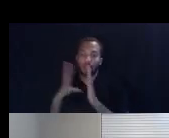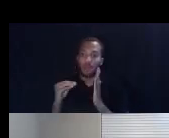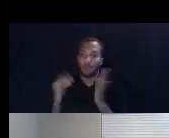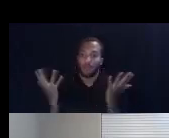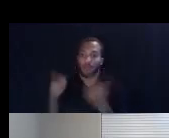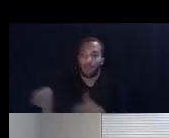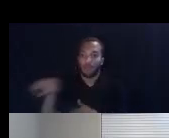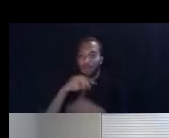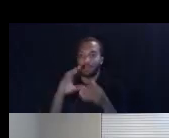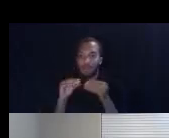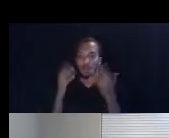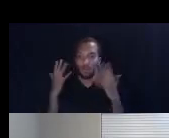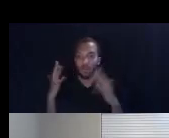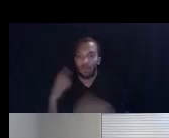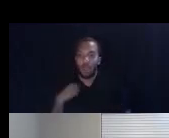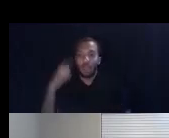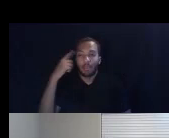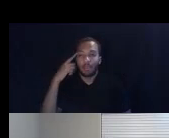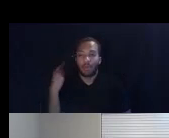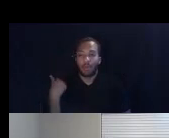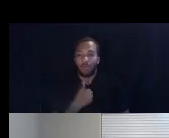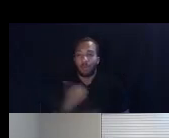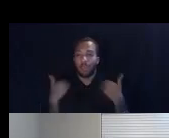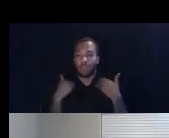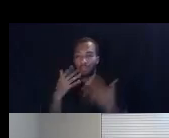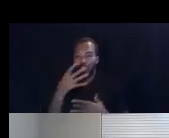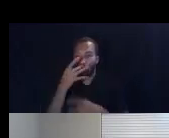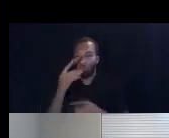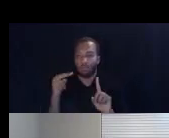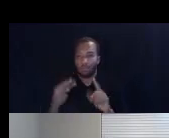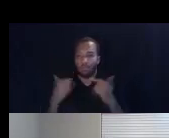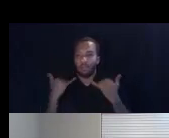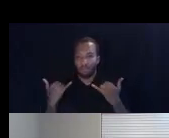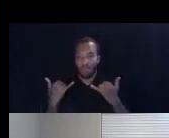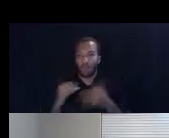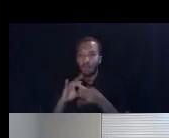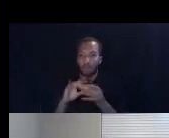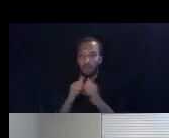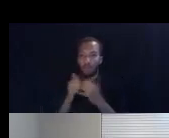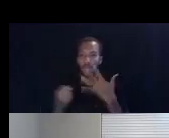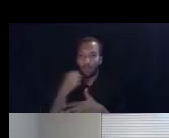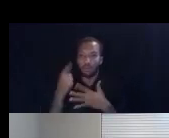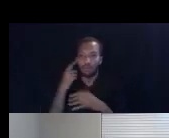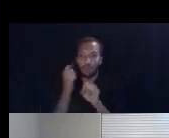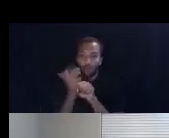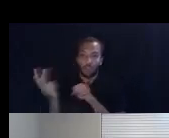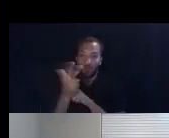I think we're at an interesting place to answer this question about priorities for the next three years, because we currently are implementing